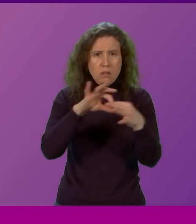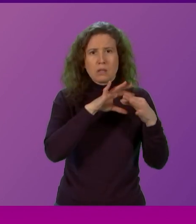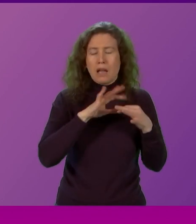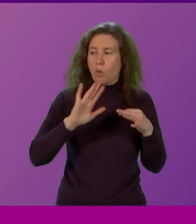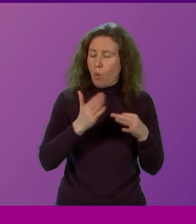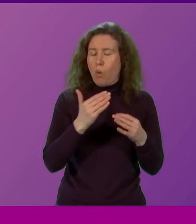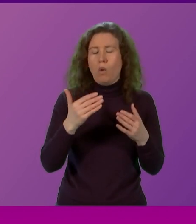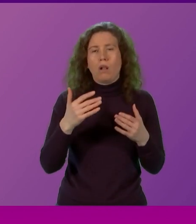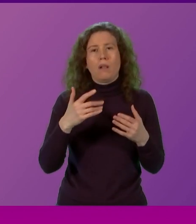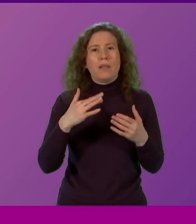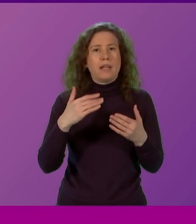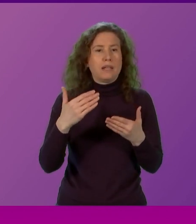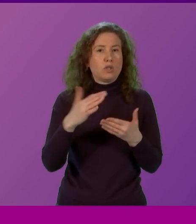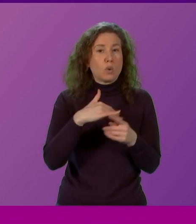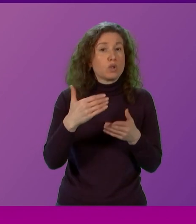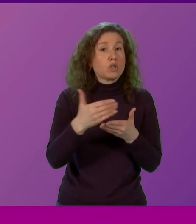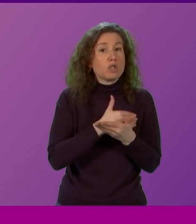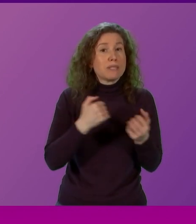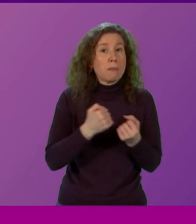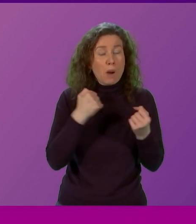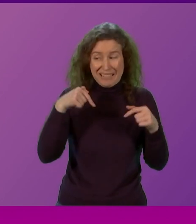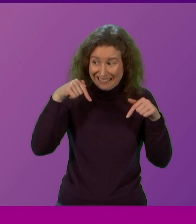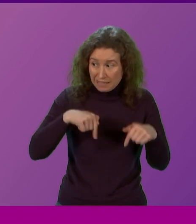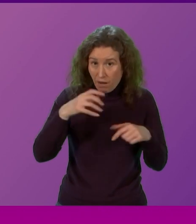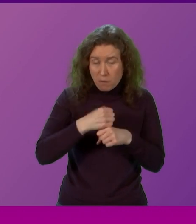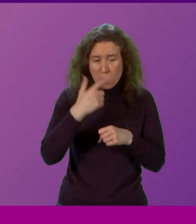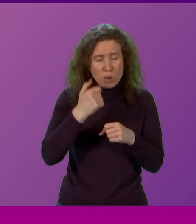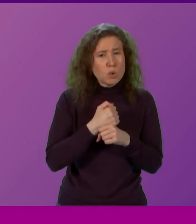the ambit of this Parliament, we could do so much more for the people who need our help most.